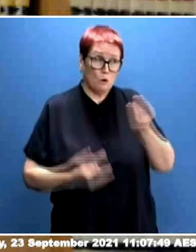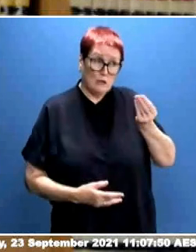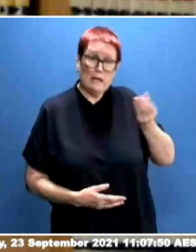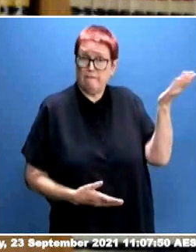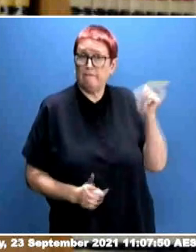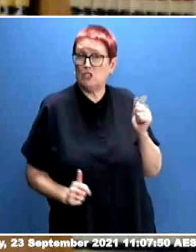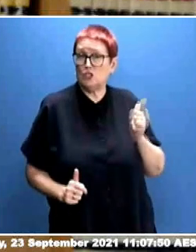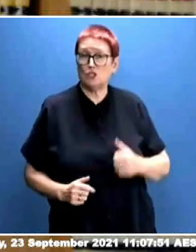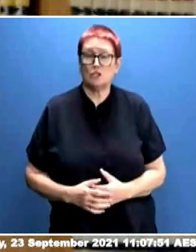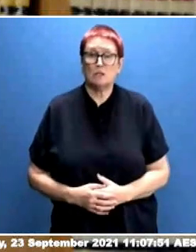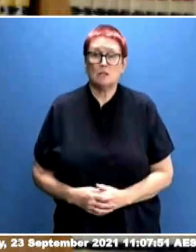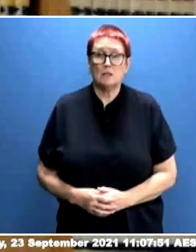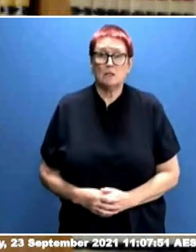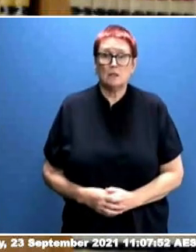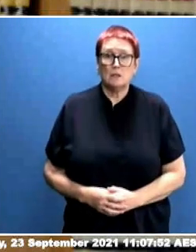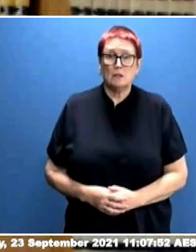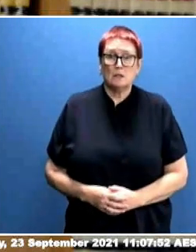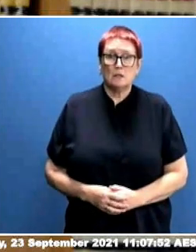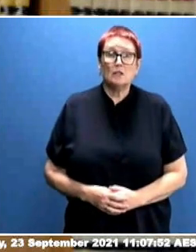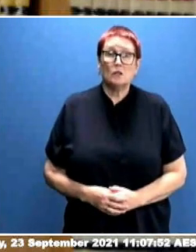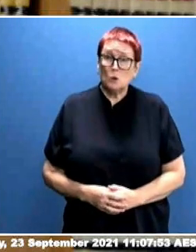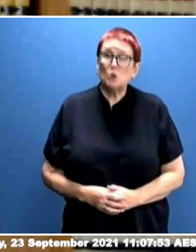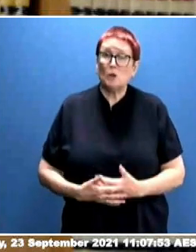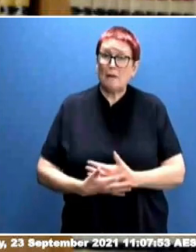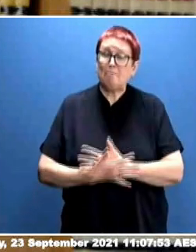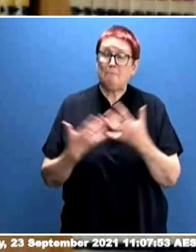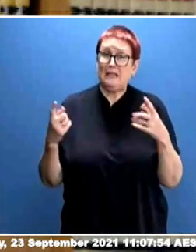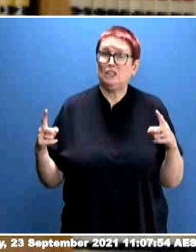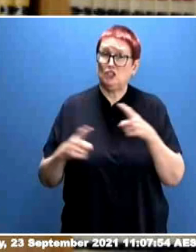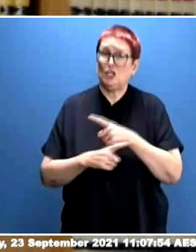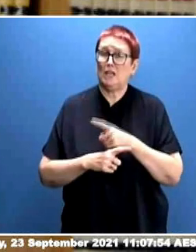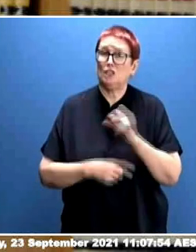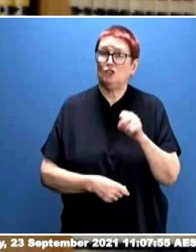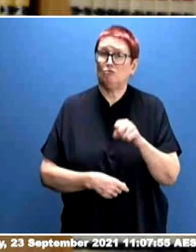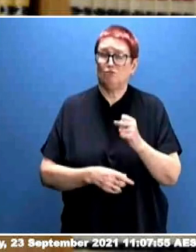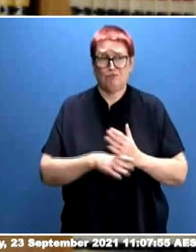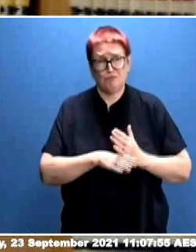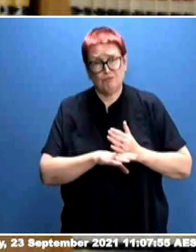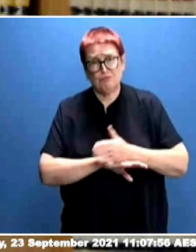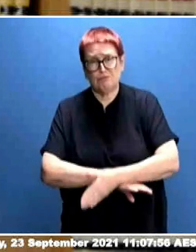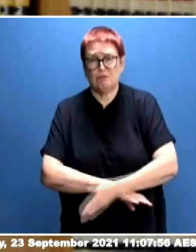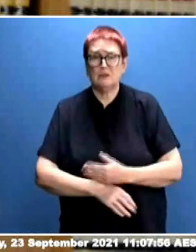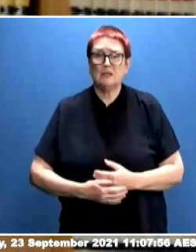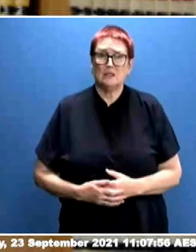it's a big undertaking and it's something that will be looked into,